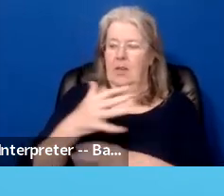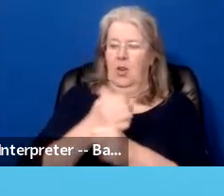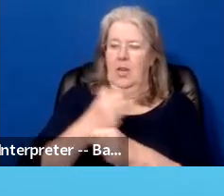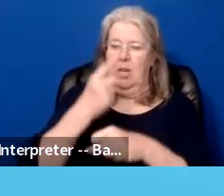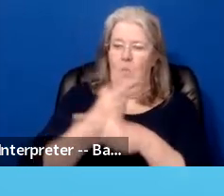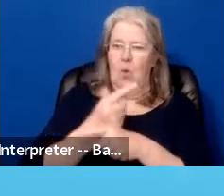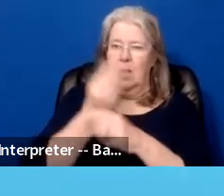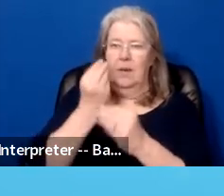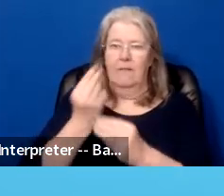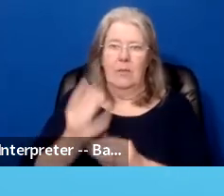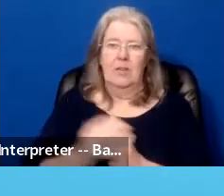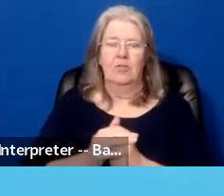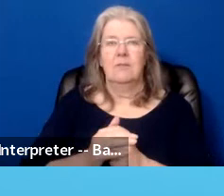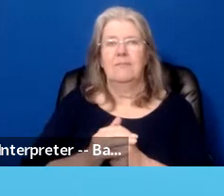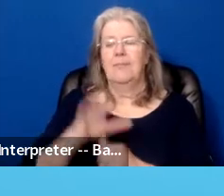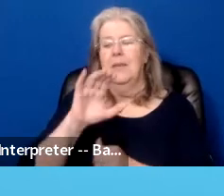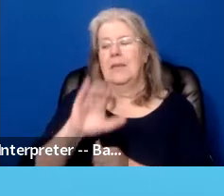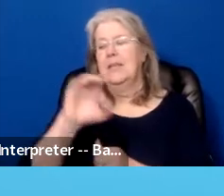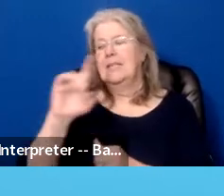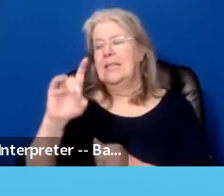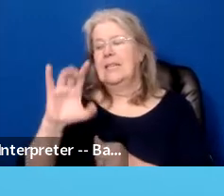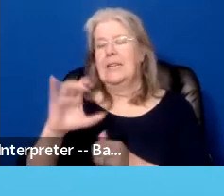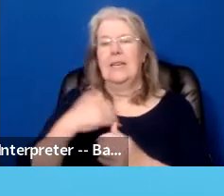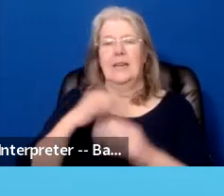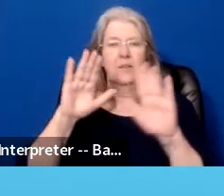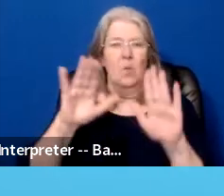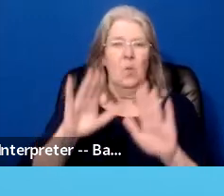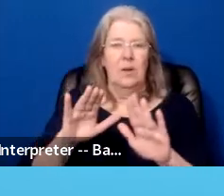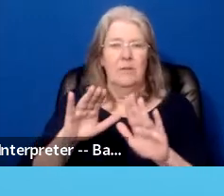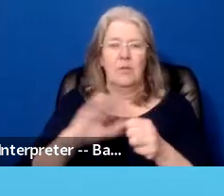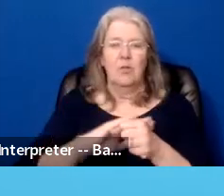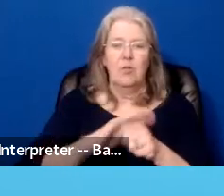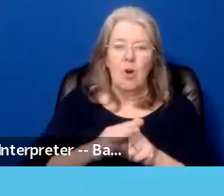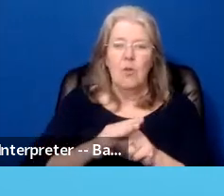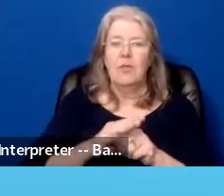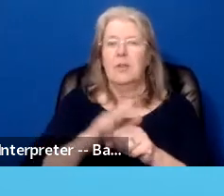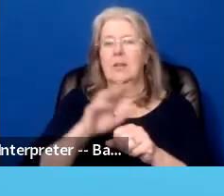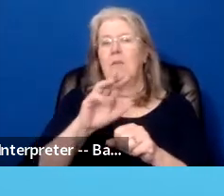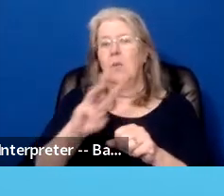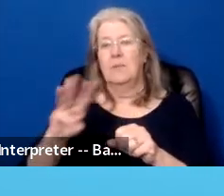but again I think the CDC has a wonderful, wonderful COVID website, and they have they